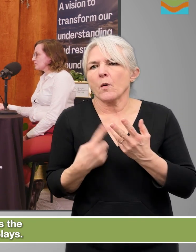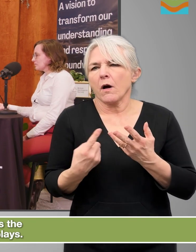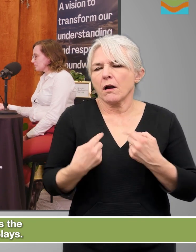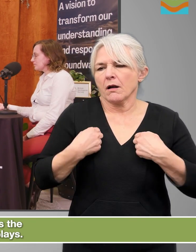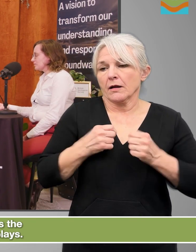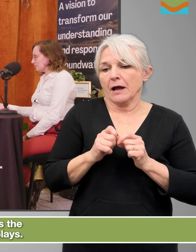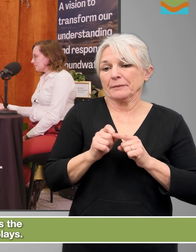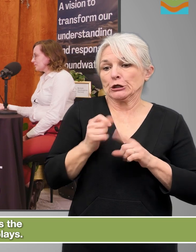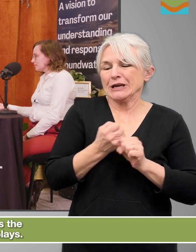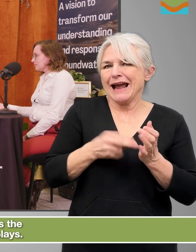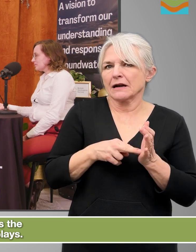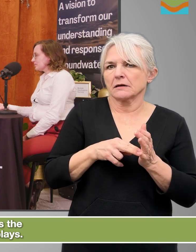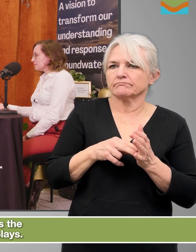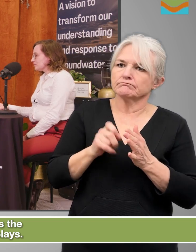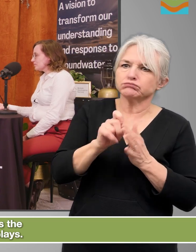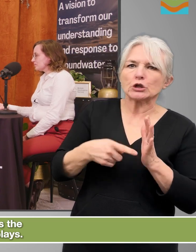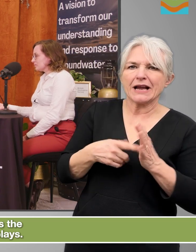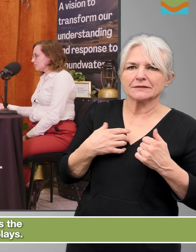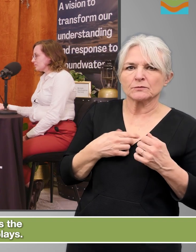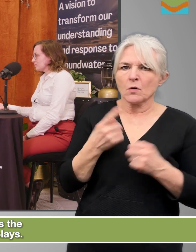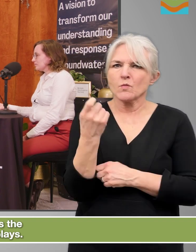but also in our workplaces is the role nature-based solution plays.